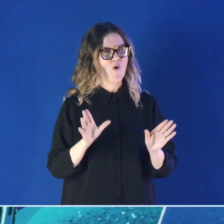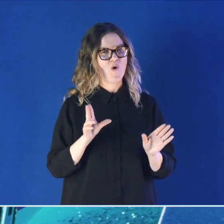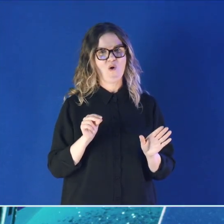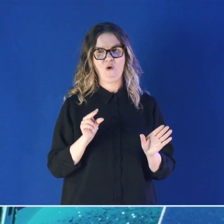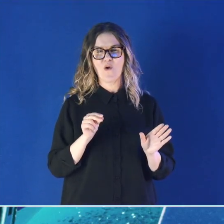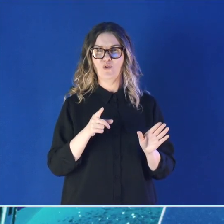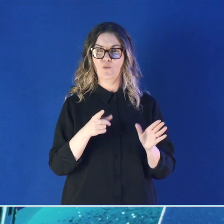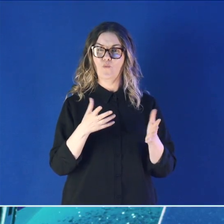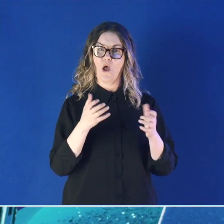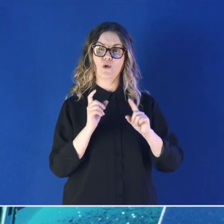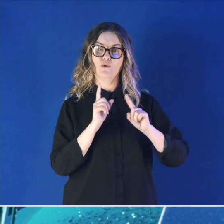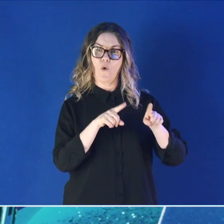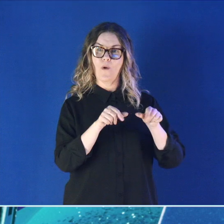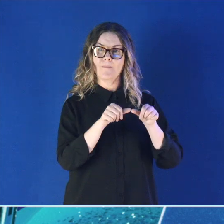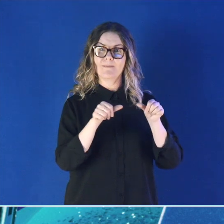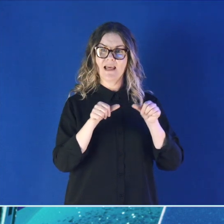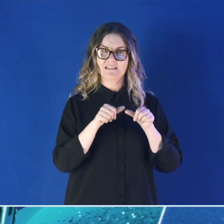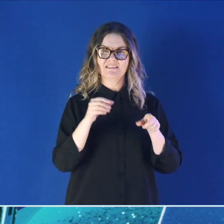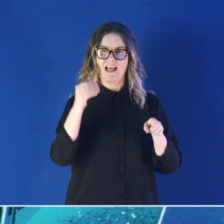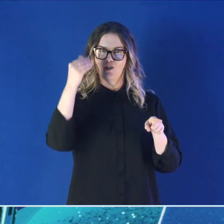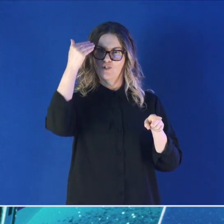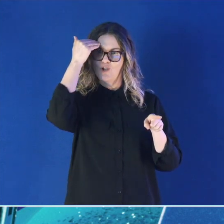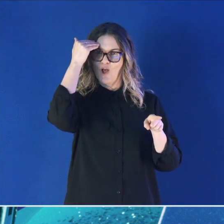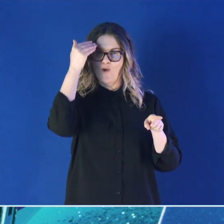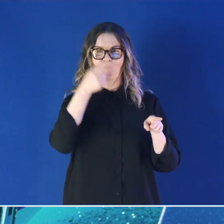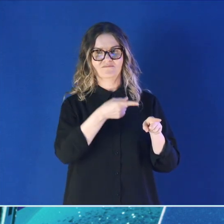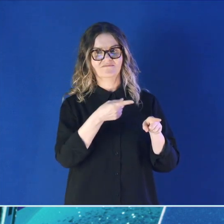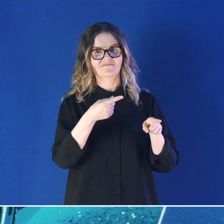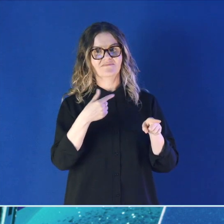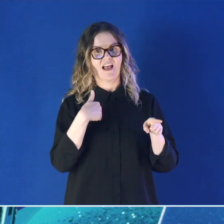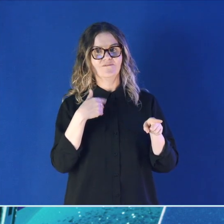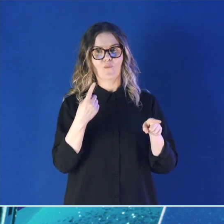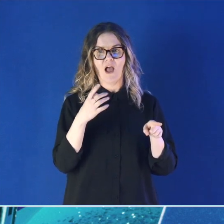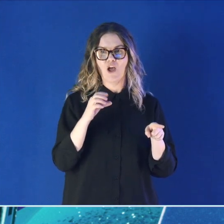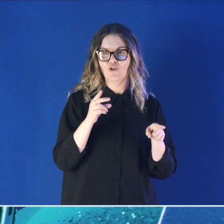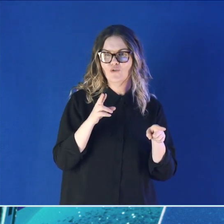or other accommodations that are available to support fans. It's just something I'm so thrilled